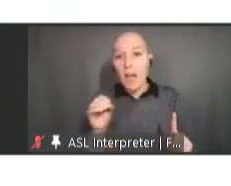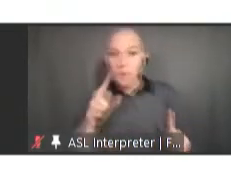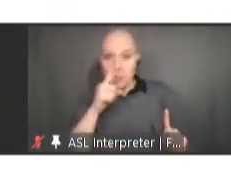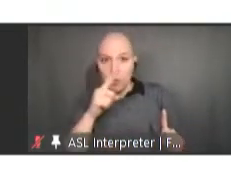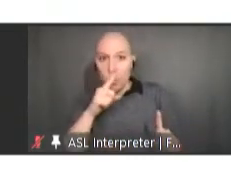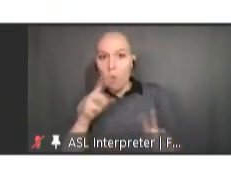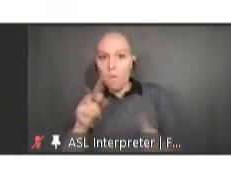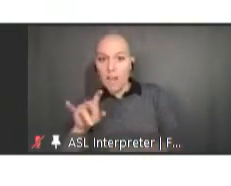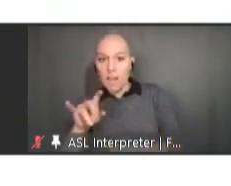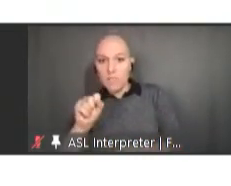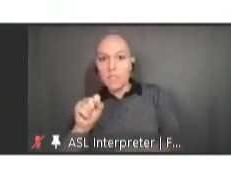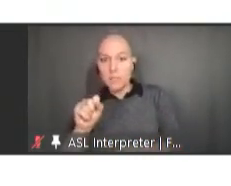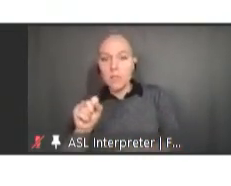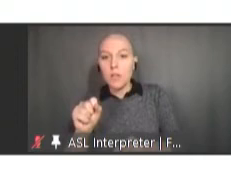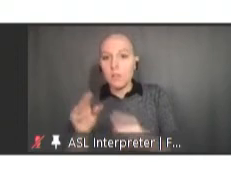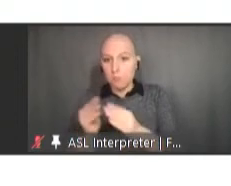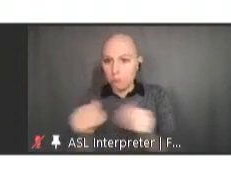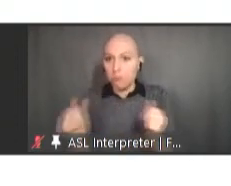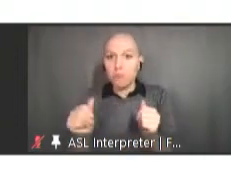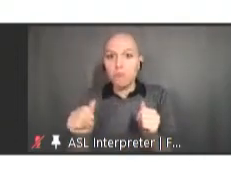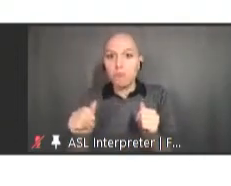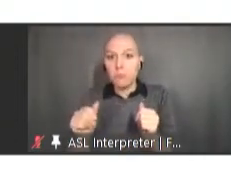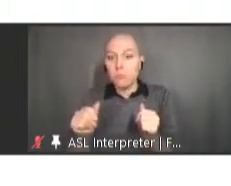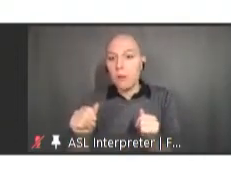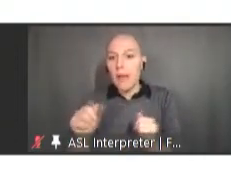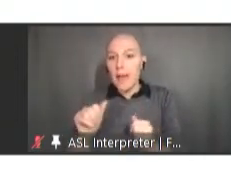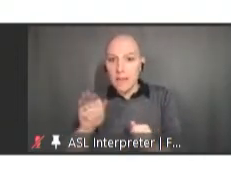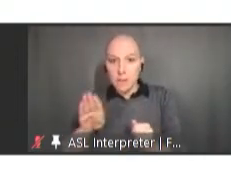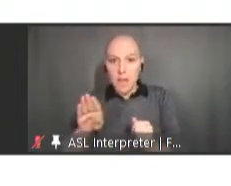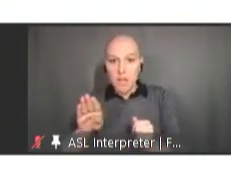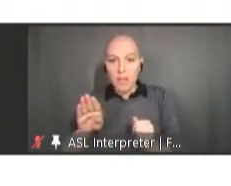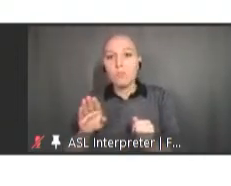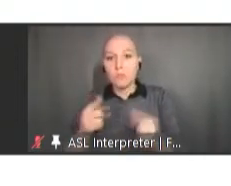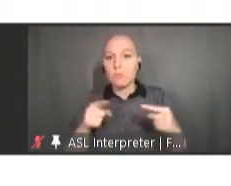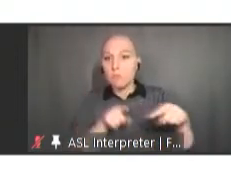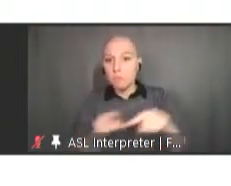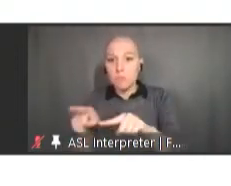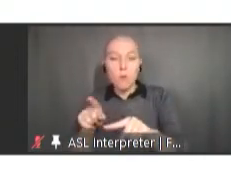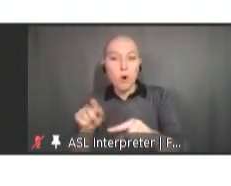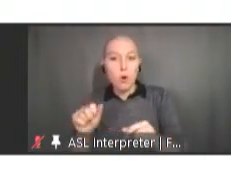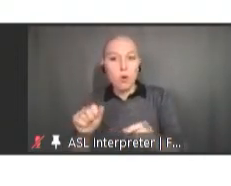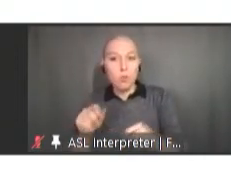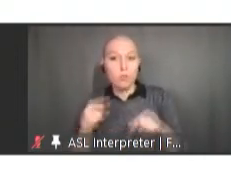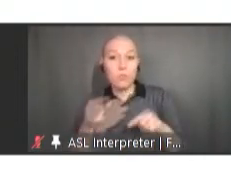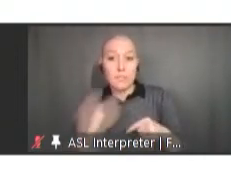titers were inverse correlates of risk. The risk of acquiring COVID-19 was estimated to